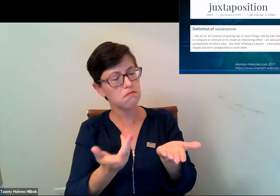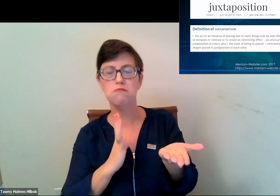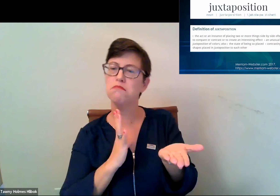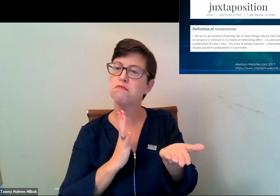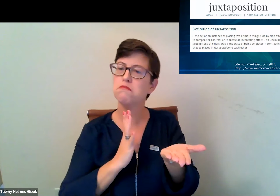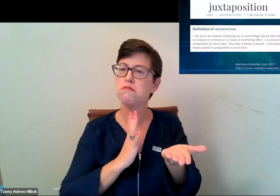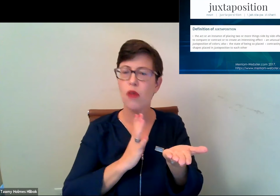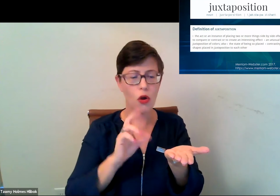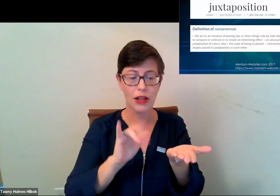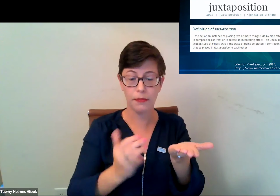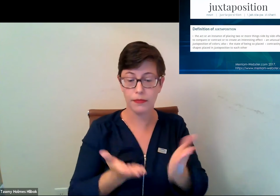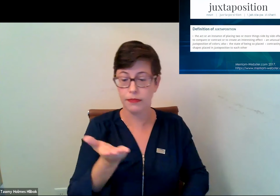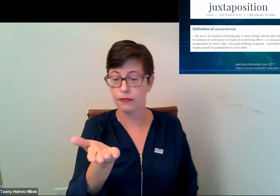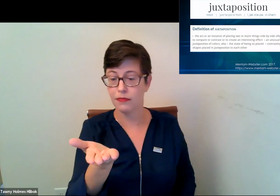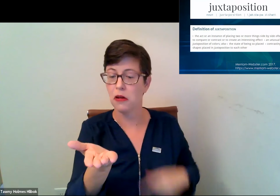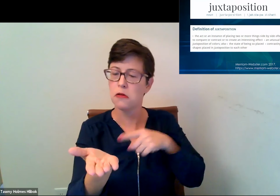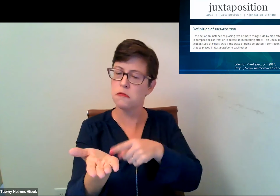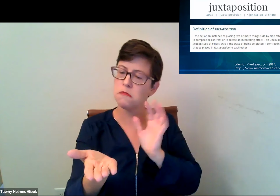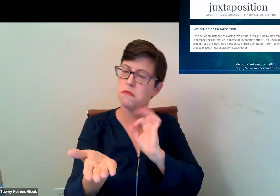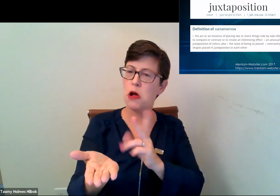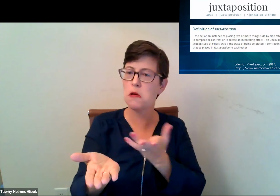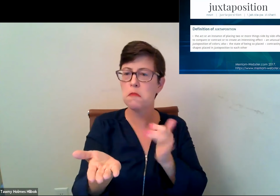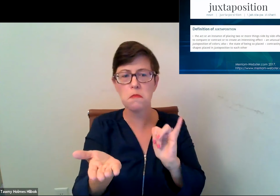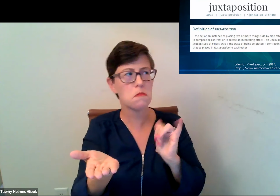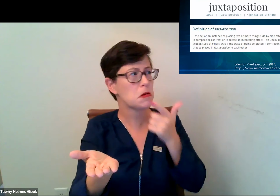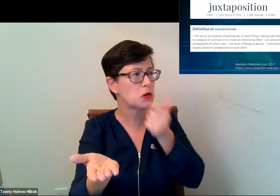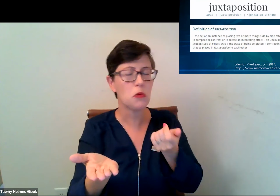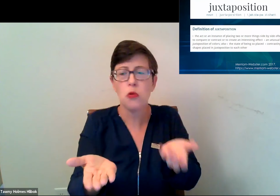Something might be used to fill a space in a very different way.